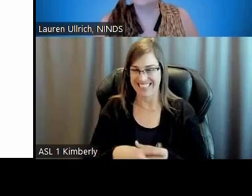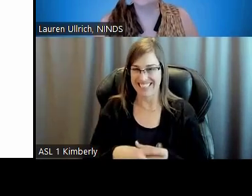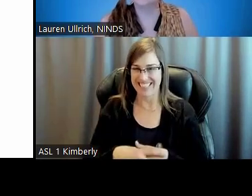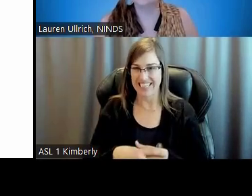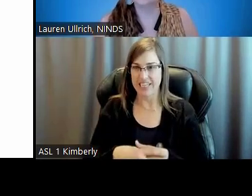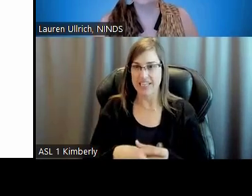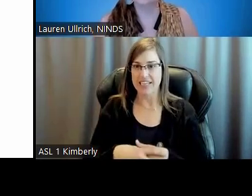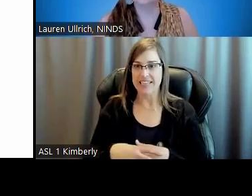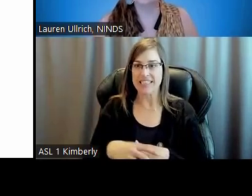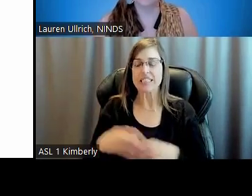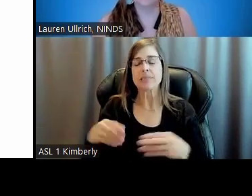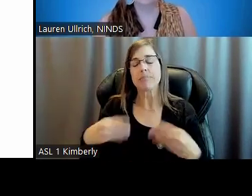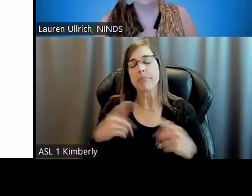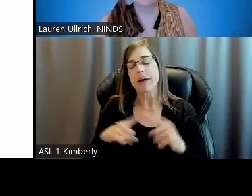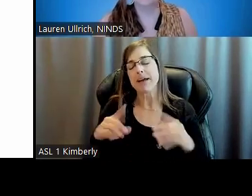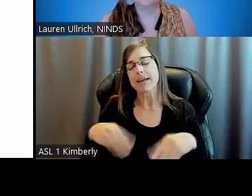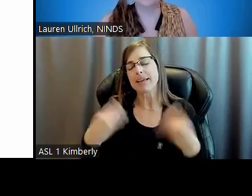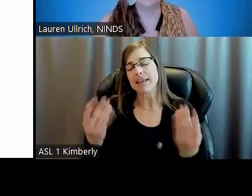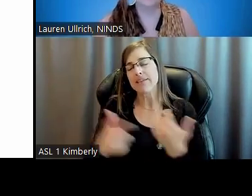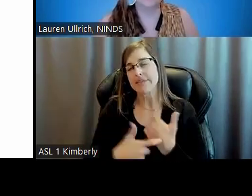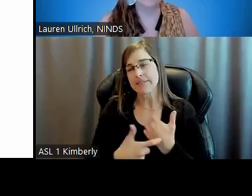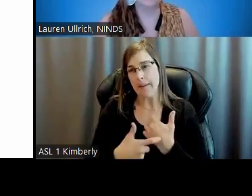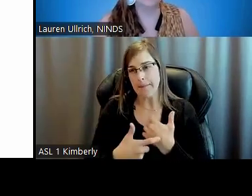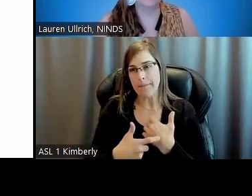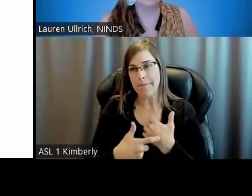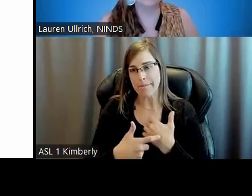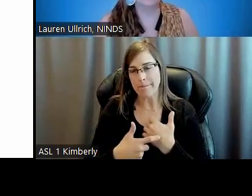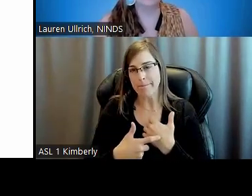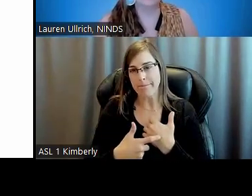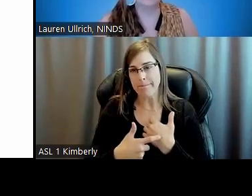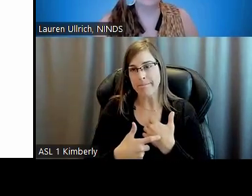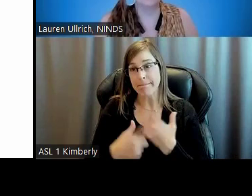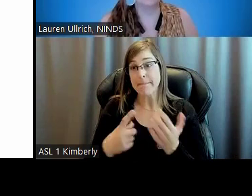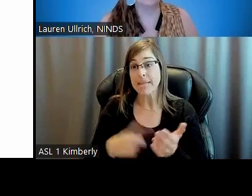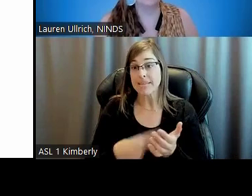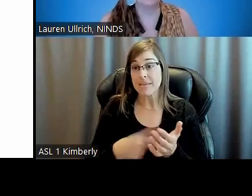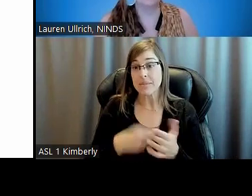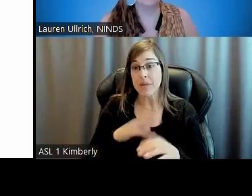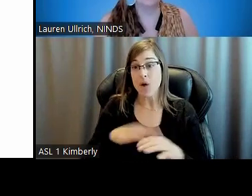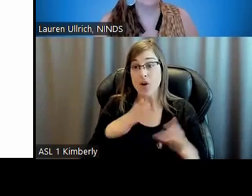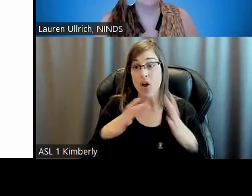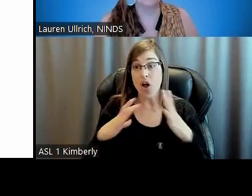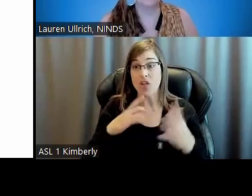give it some time because sometimes, even on holiday weekends, people will e-mail